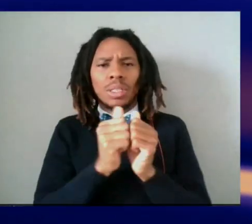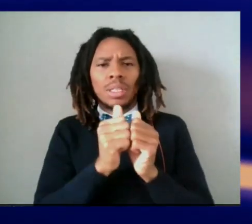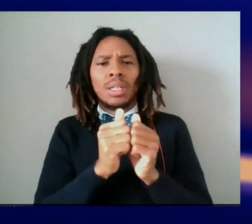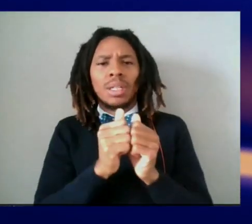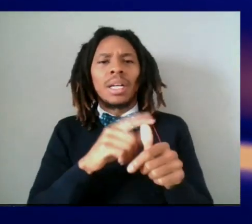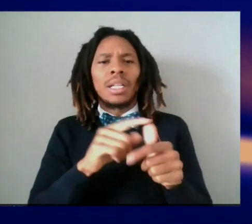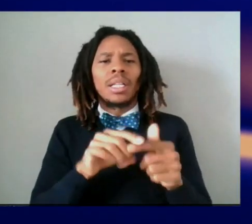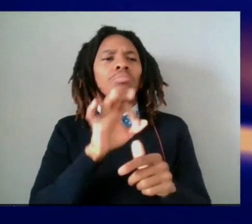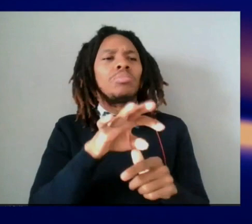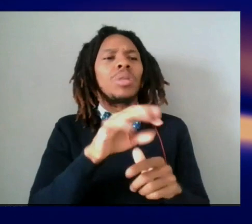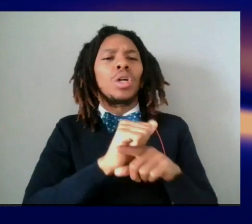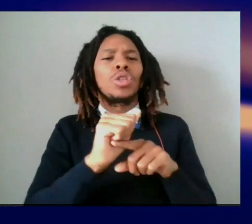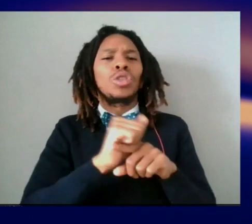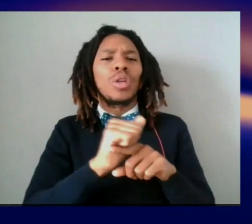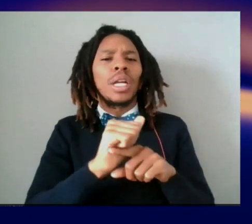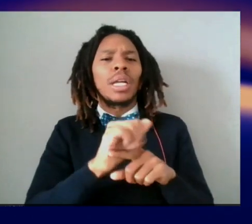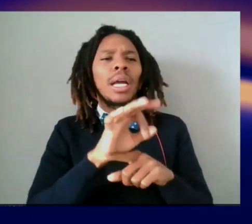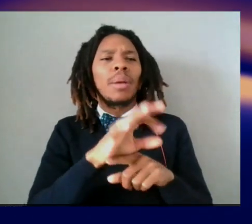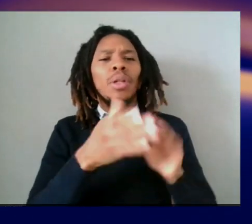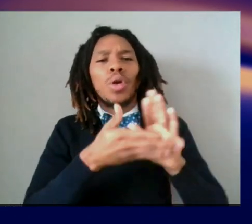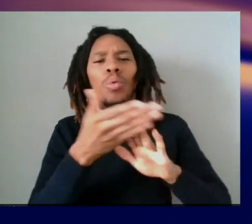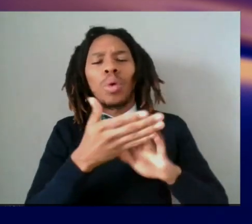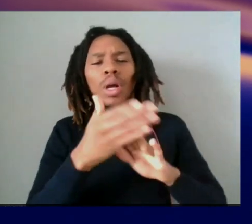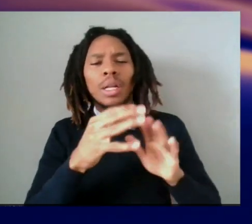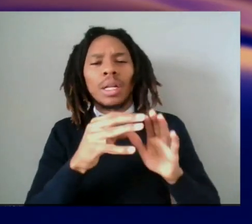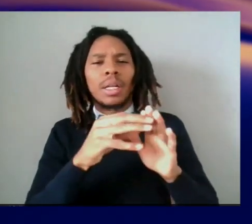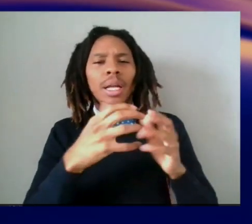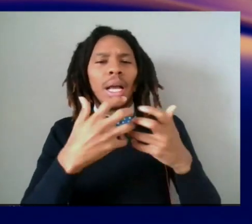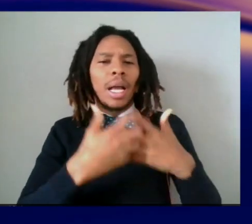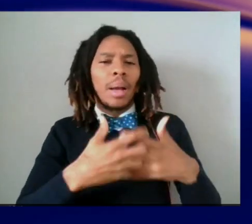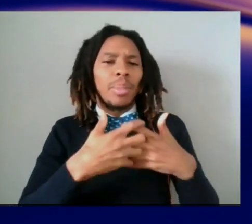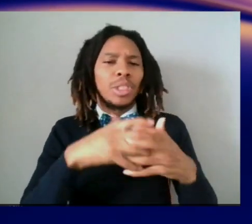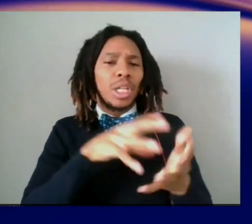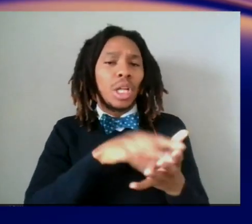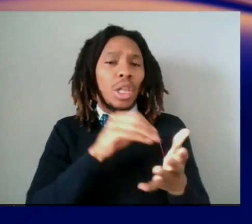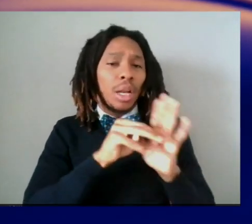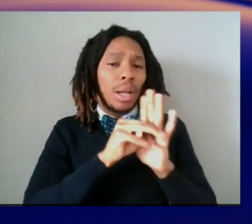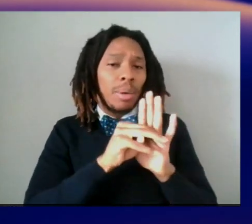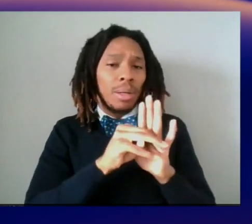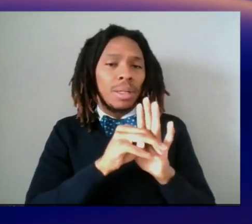to SageMaker to go run a machine learning model from and think about the new sources that we're launching, right?